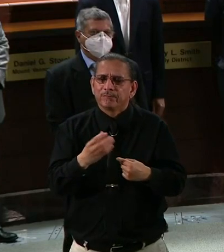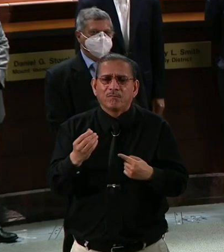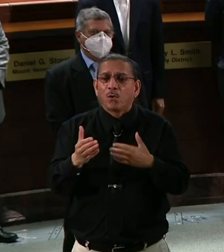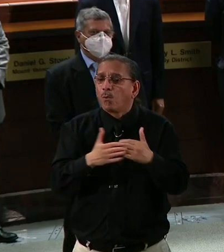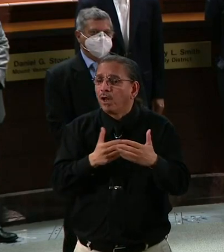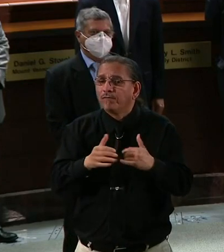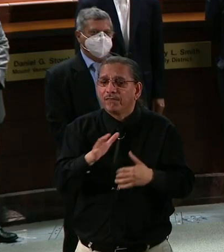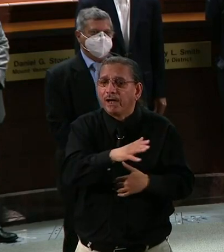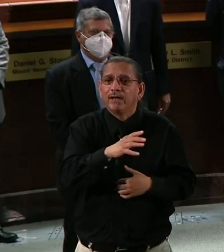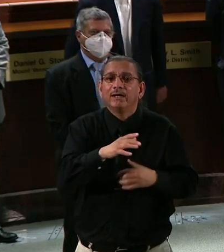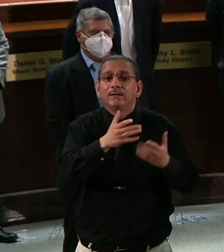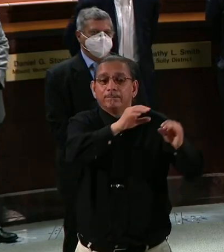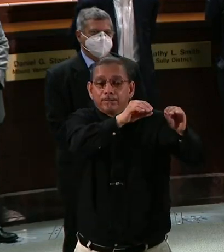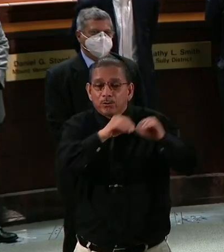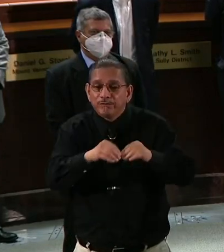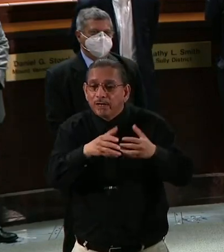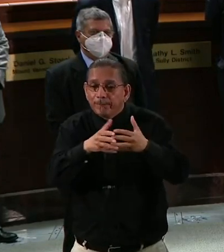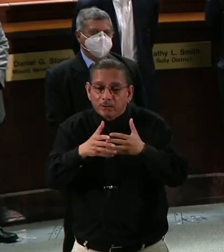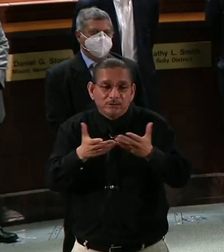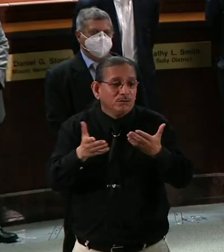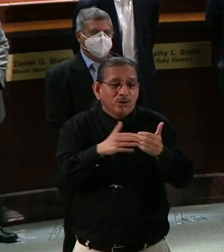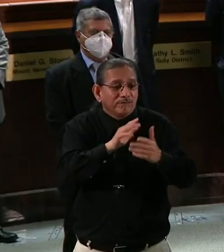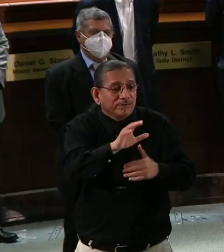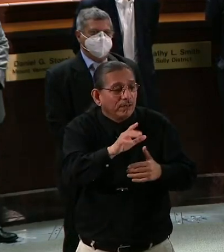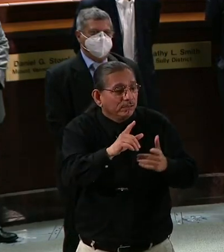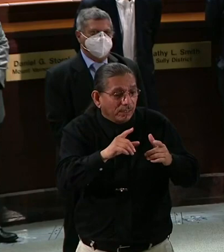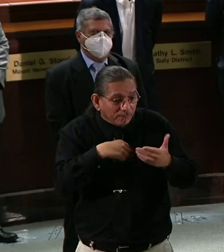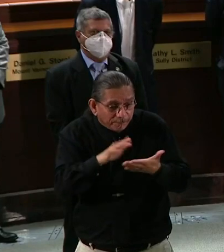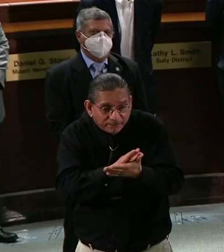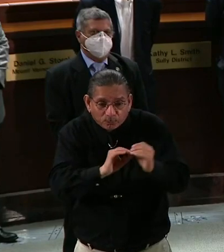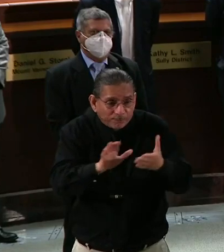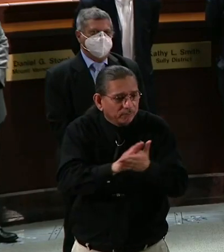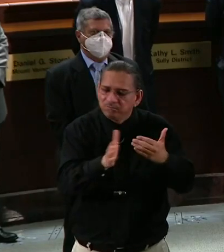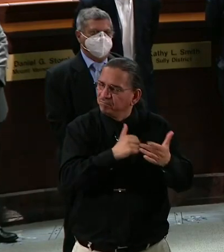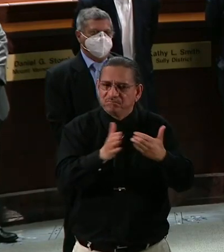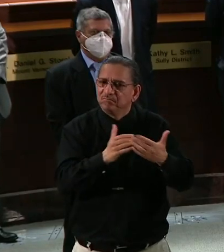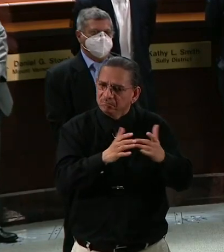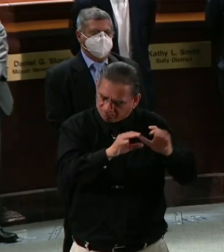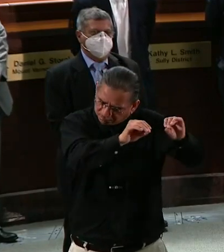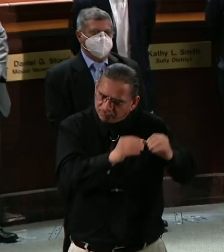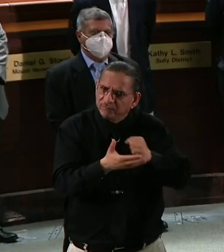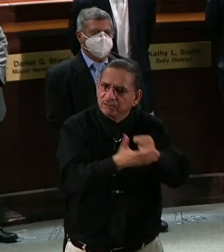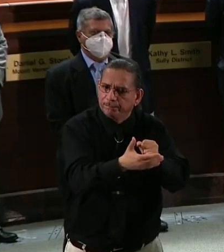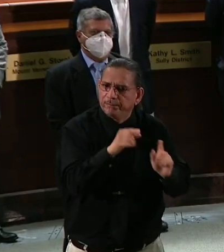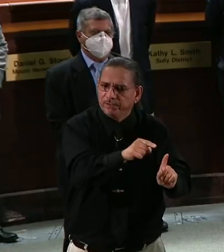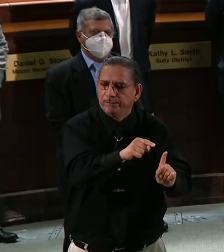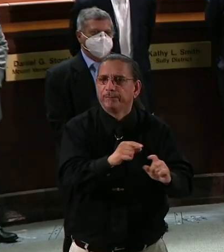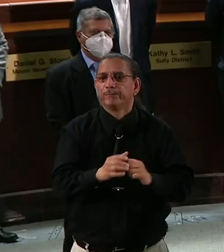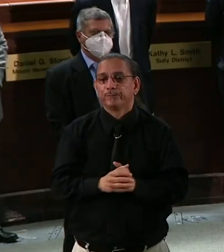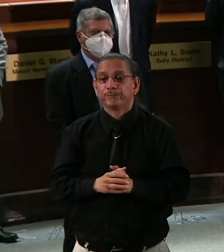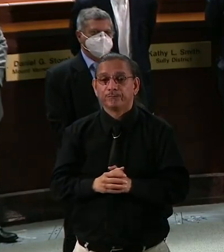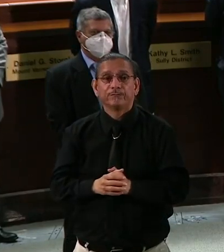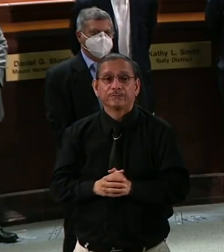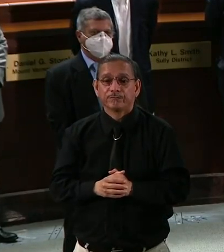SENT TO ME THAT THE IDEA. I THEY MUST TAKE ON THE OTHER